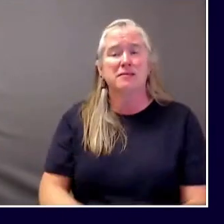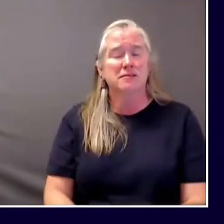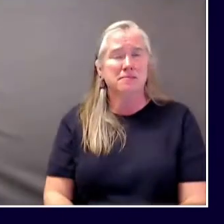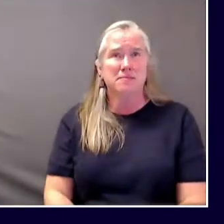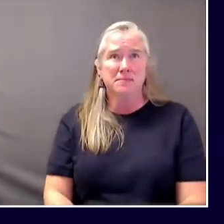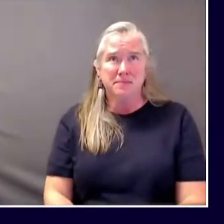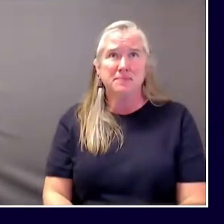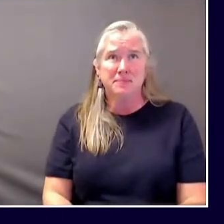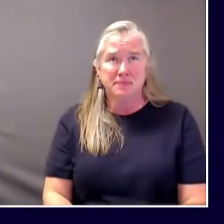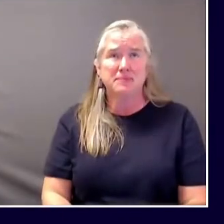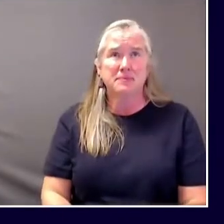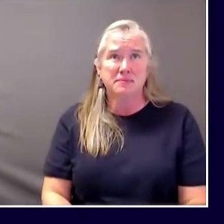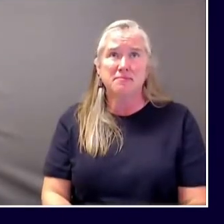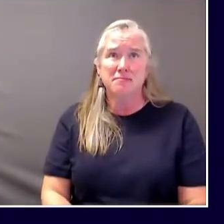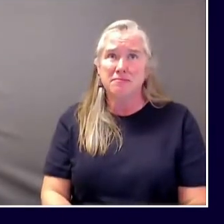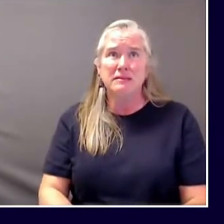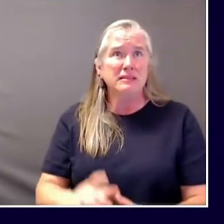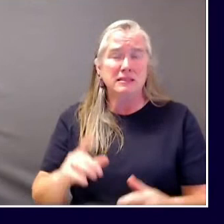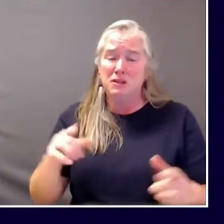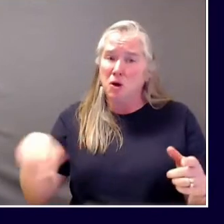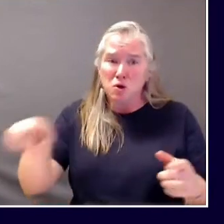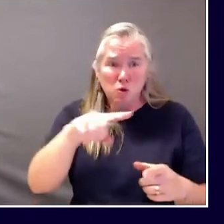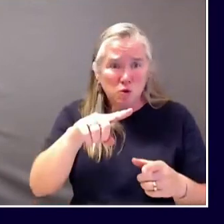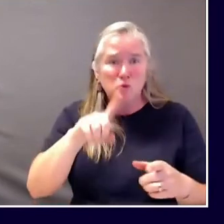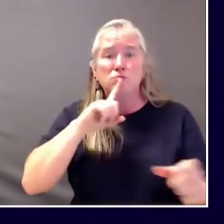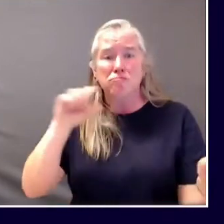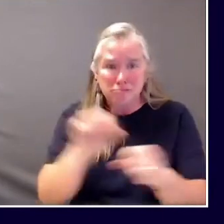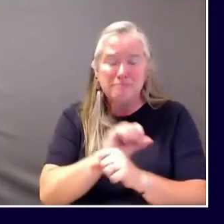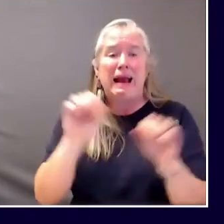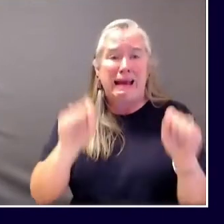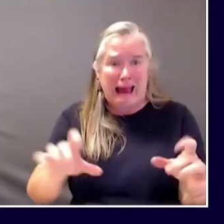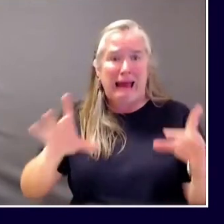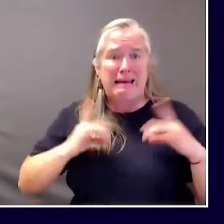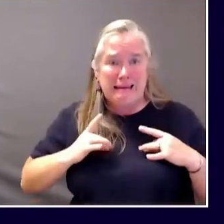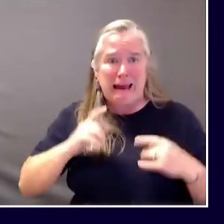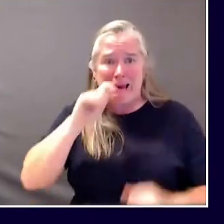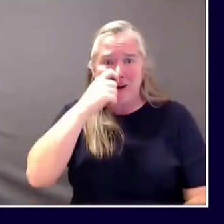we know this virus spreads